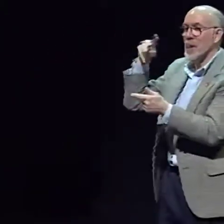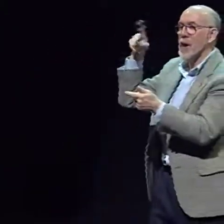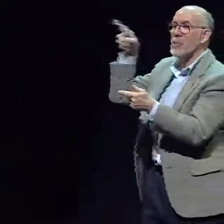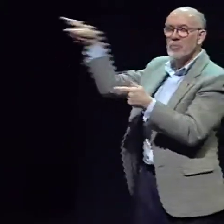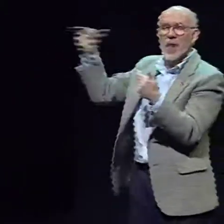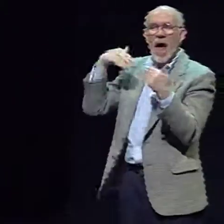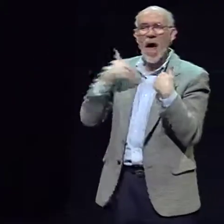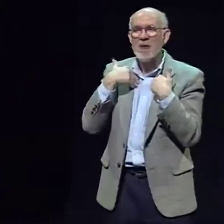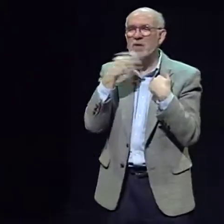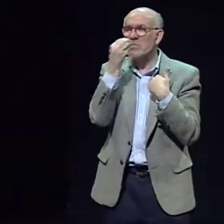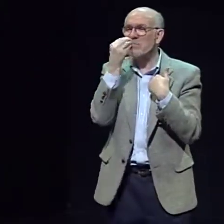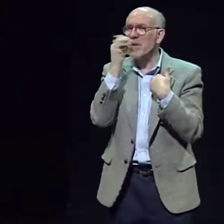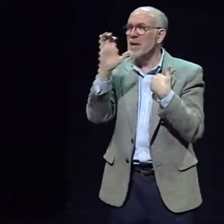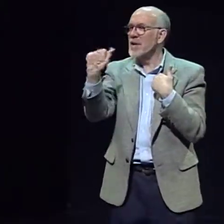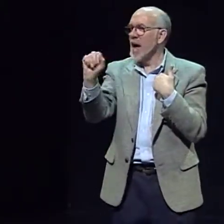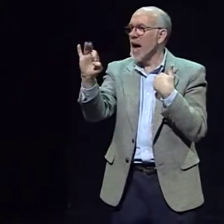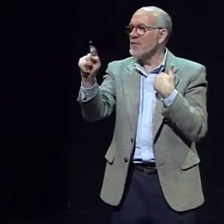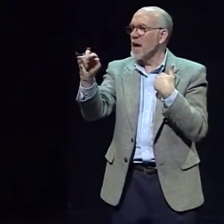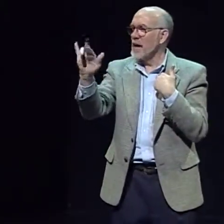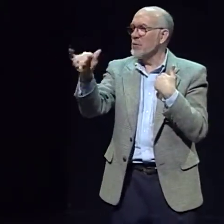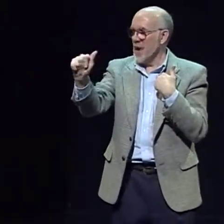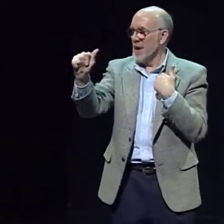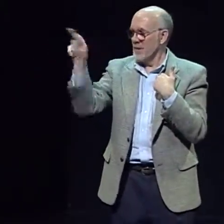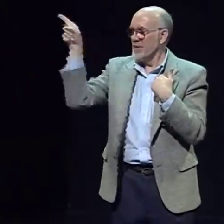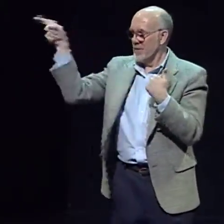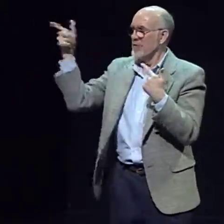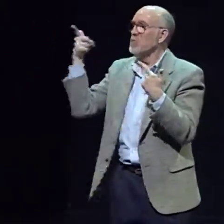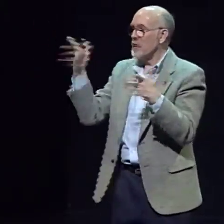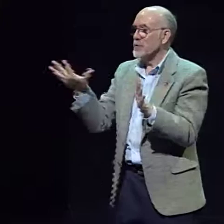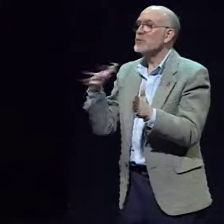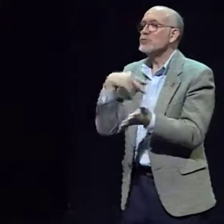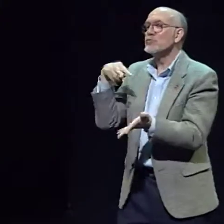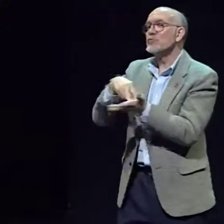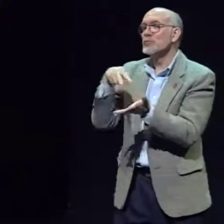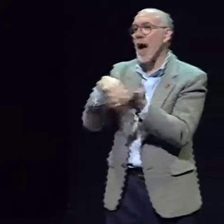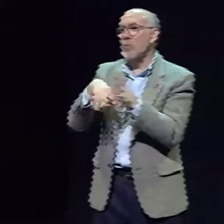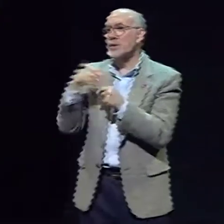OK, THAT BUILDING, I WAS OVER THERE IN THE CAFETERIA ONE DAY.